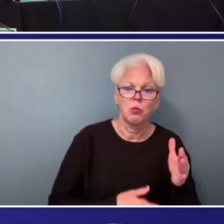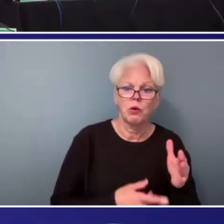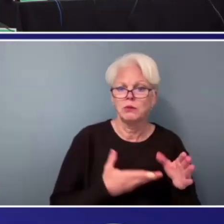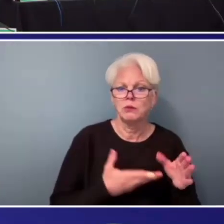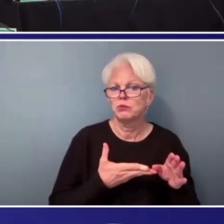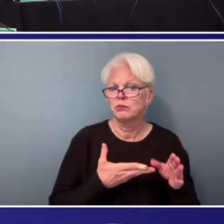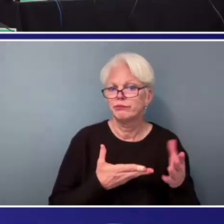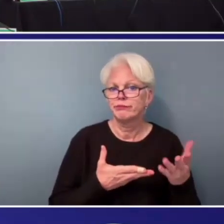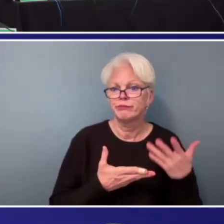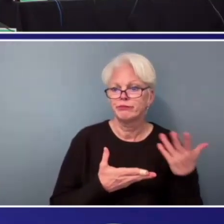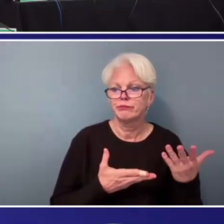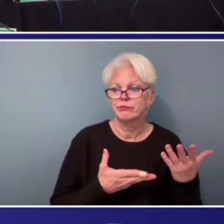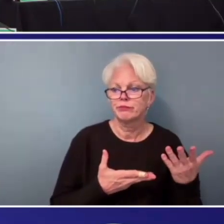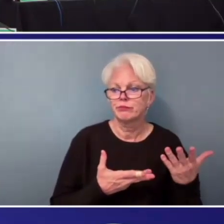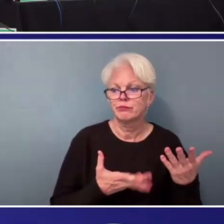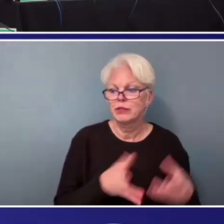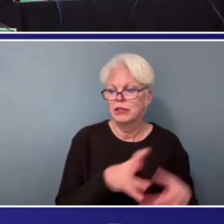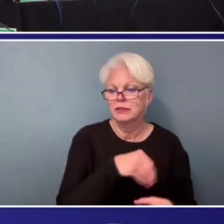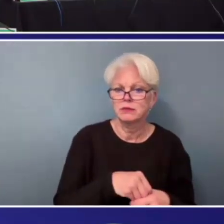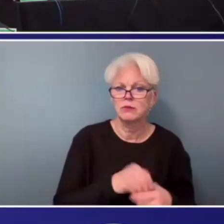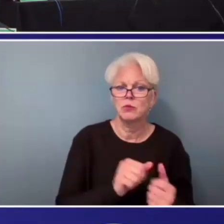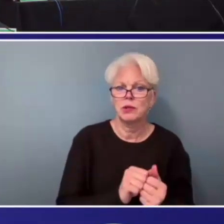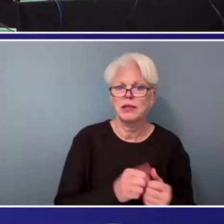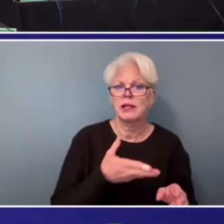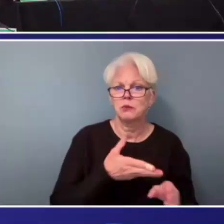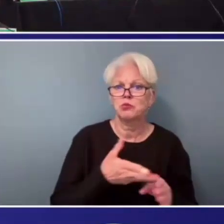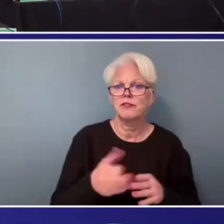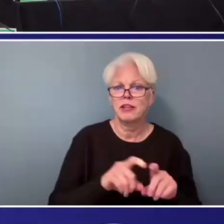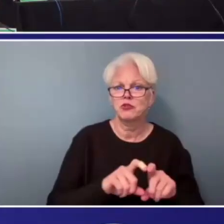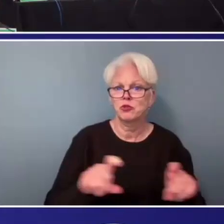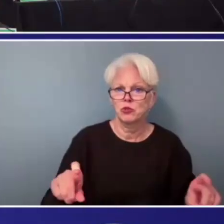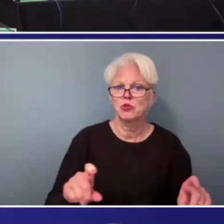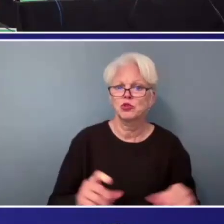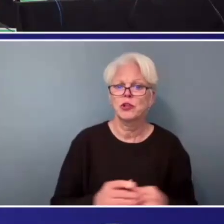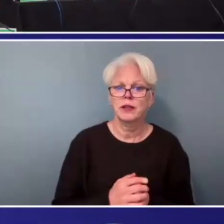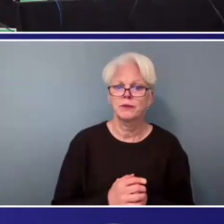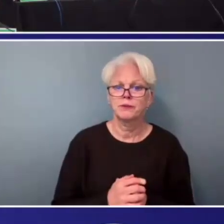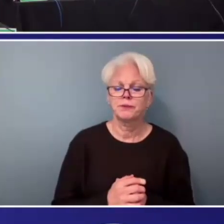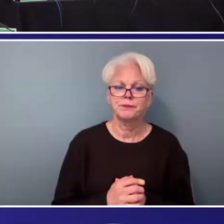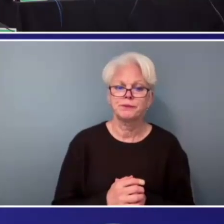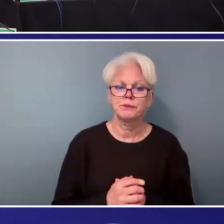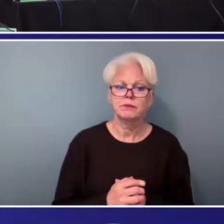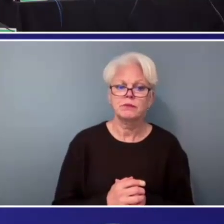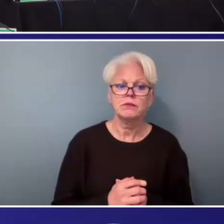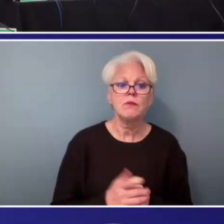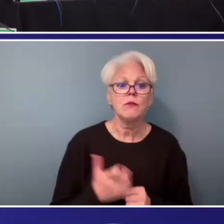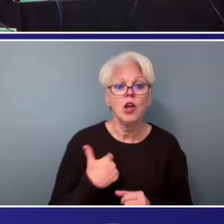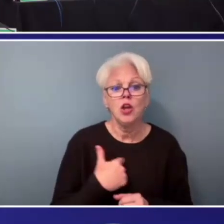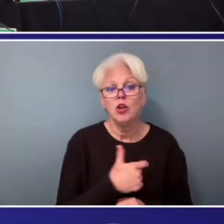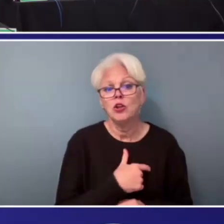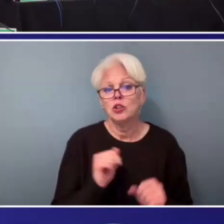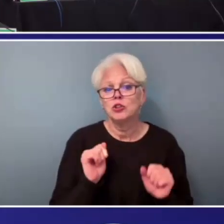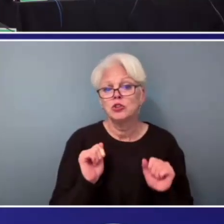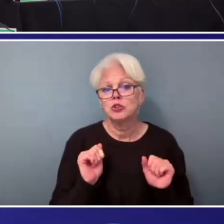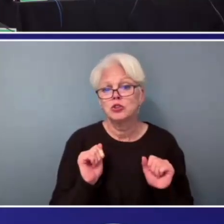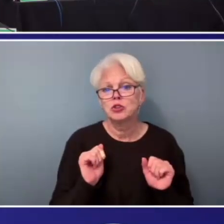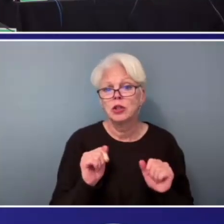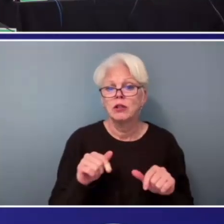what -- what's encompassed within professional degree. Yeah. And so we can, we can -- This isn't the crux of the debate.